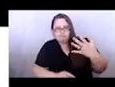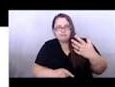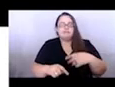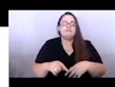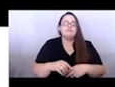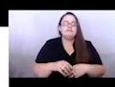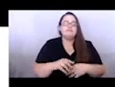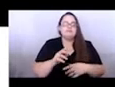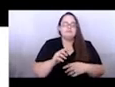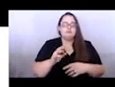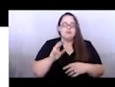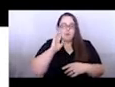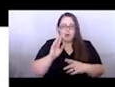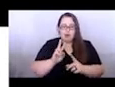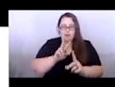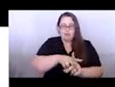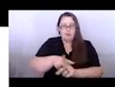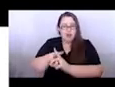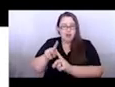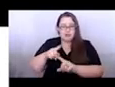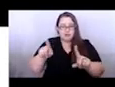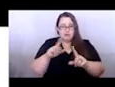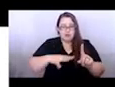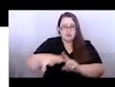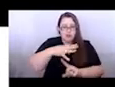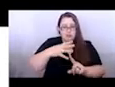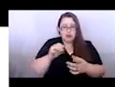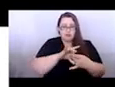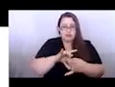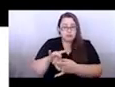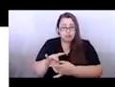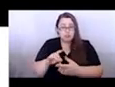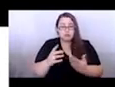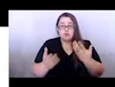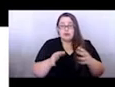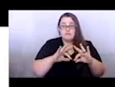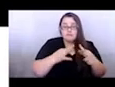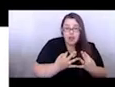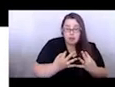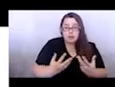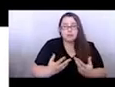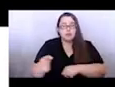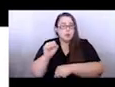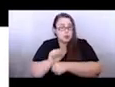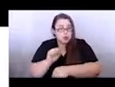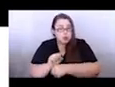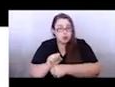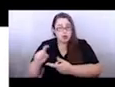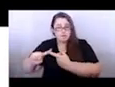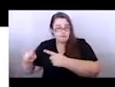be applied to different environments and relationships, such as your family, your work, your friends and your romantic relationships.